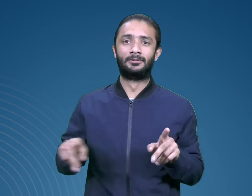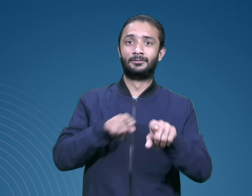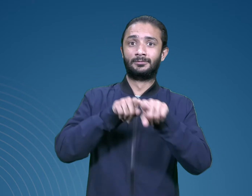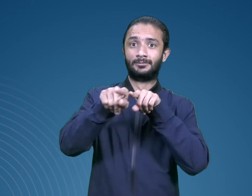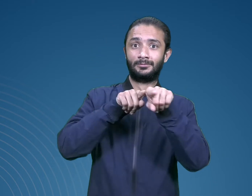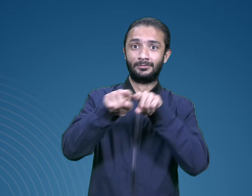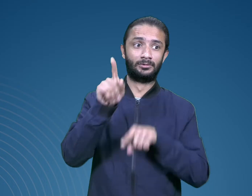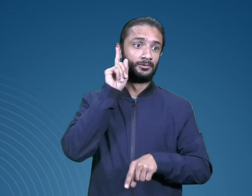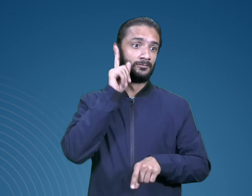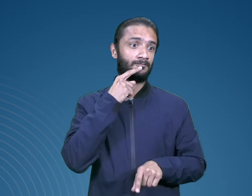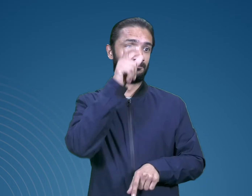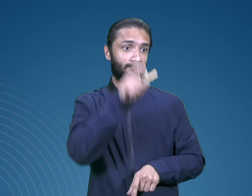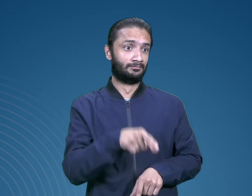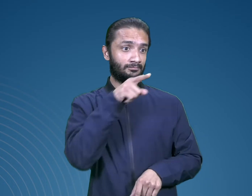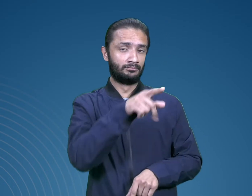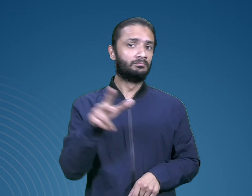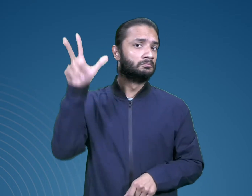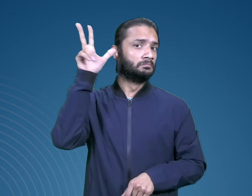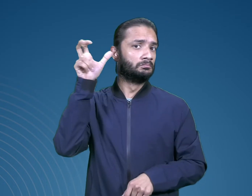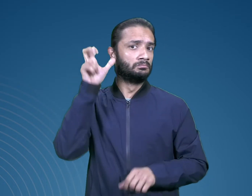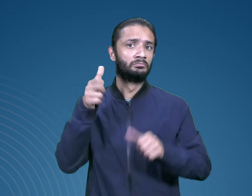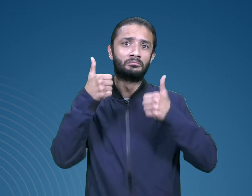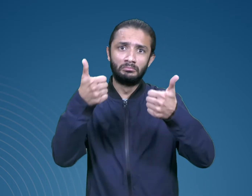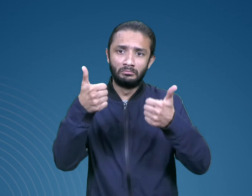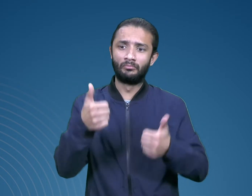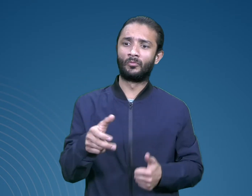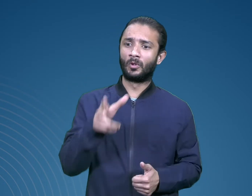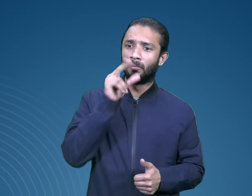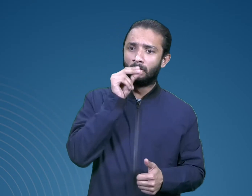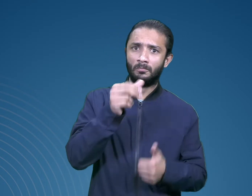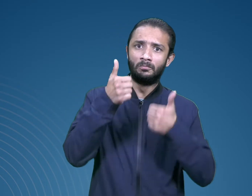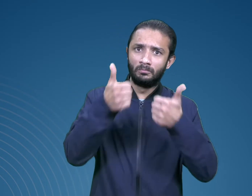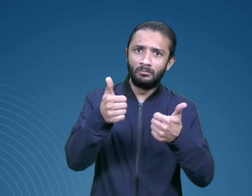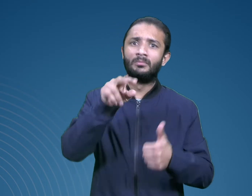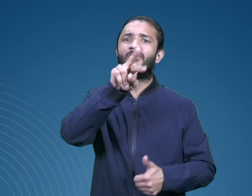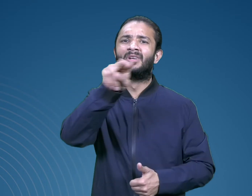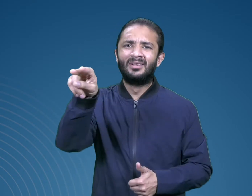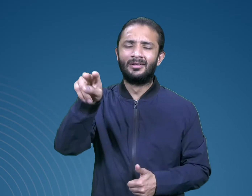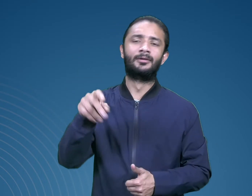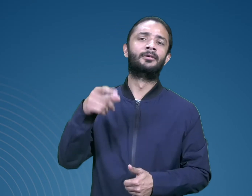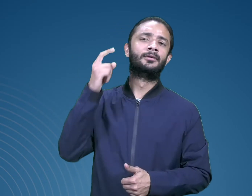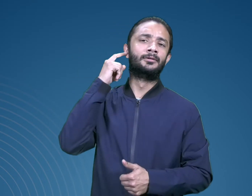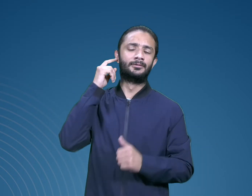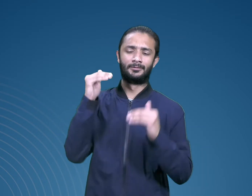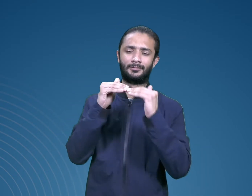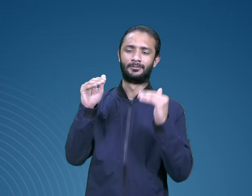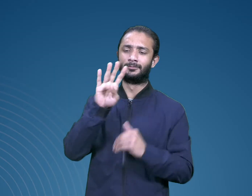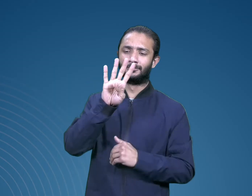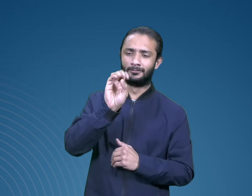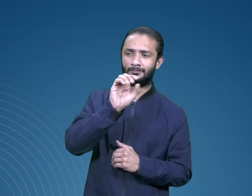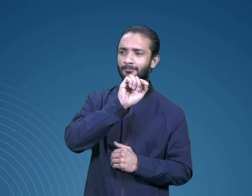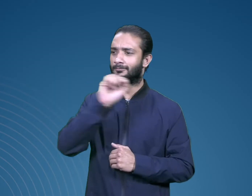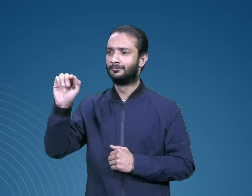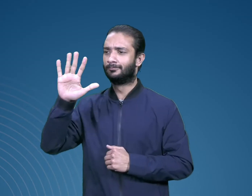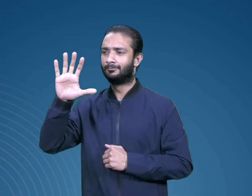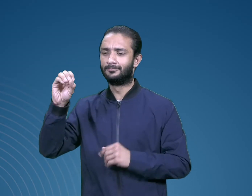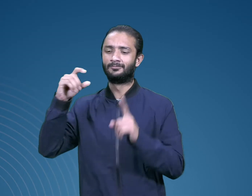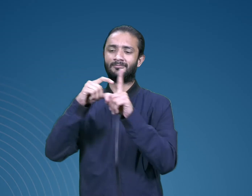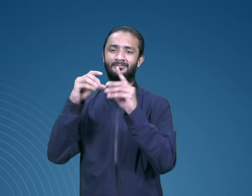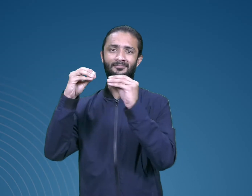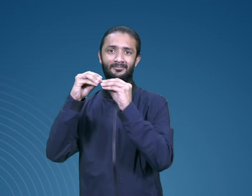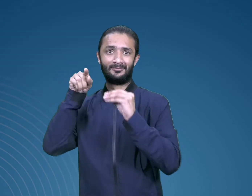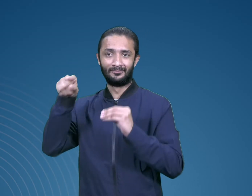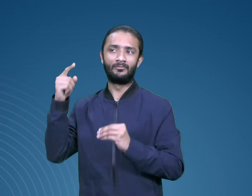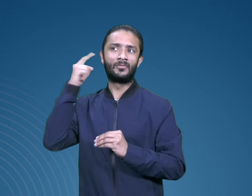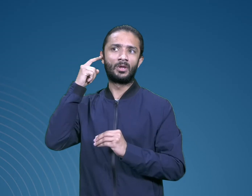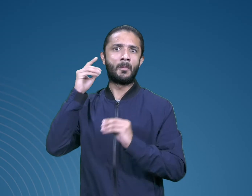Such as 40-50 dB- Moderate hearing loss,